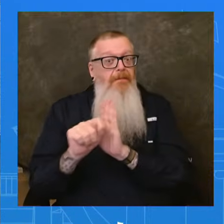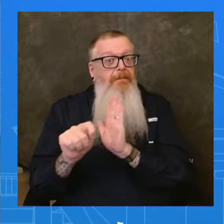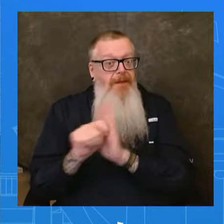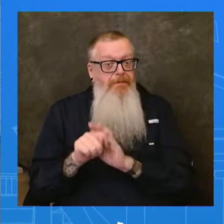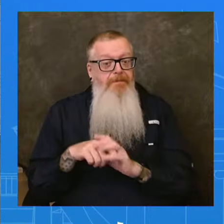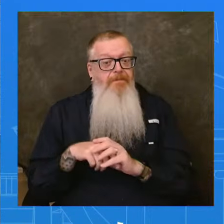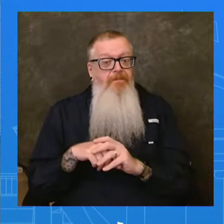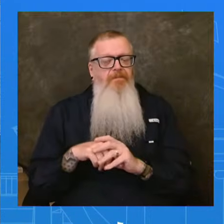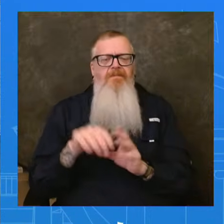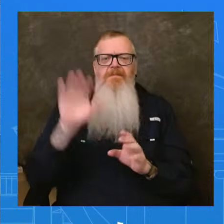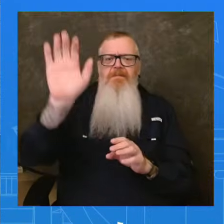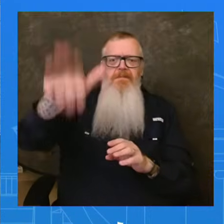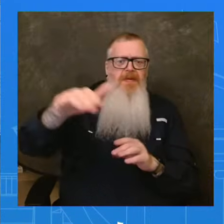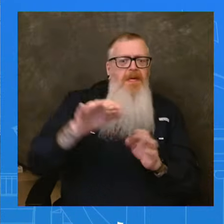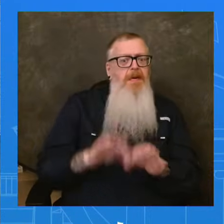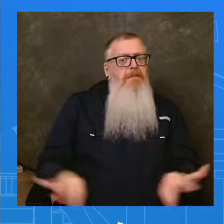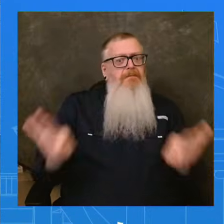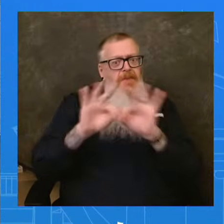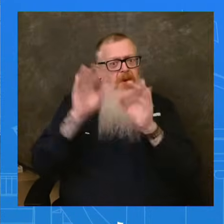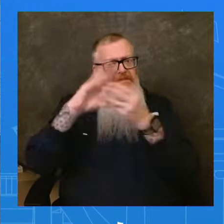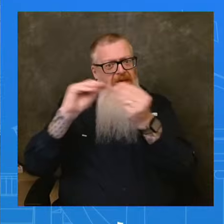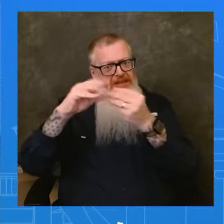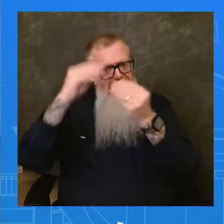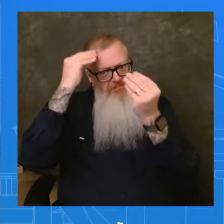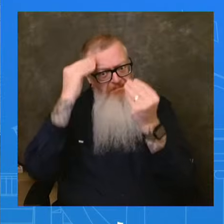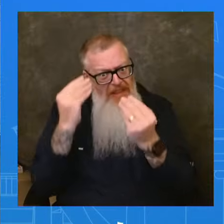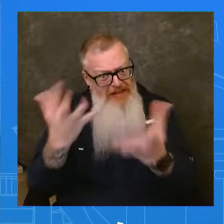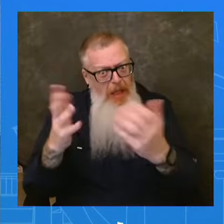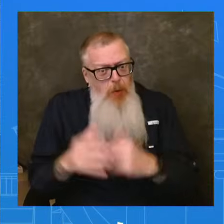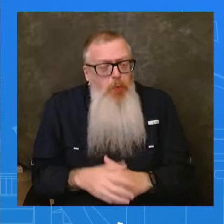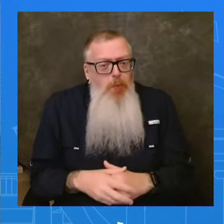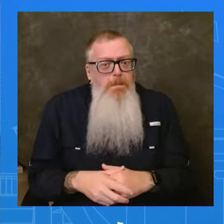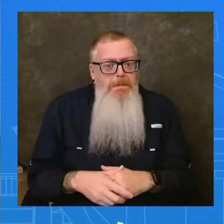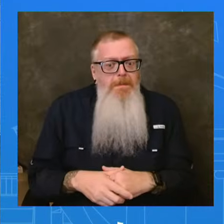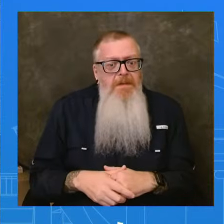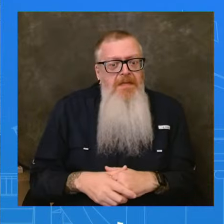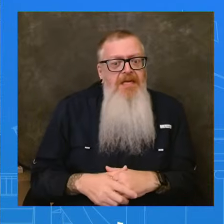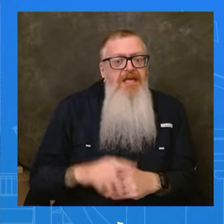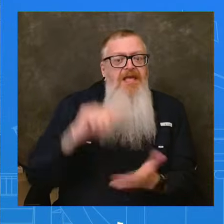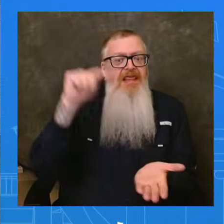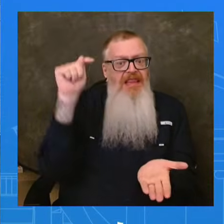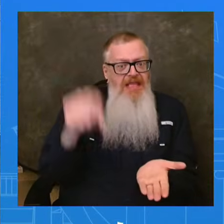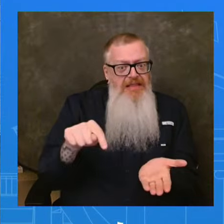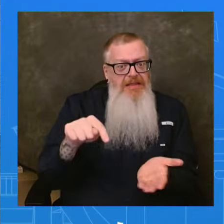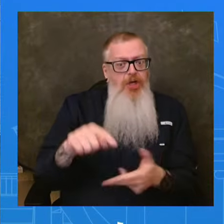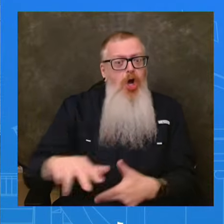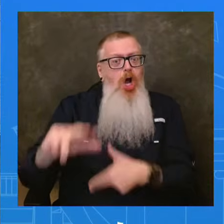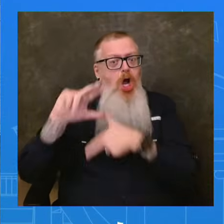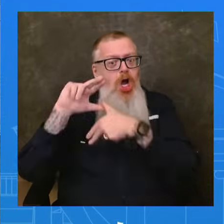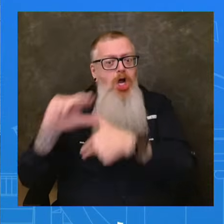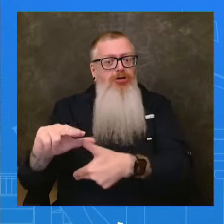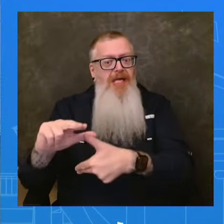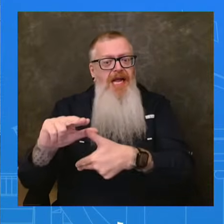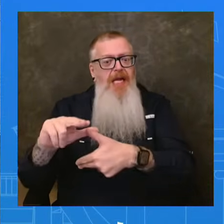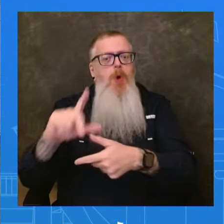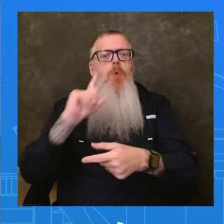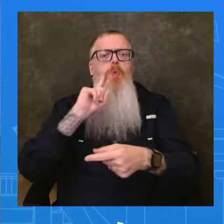This is going to be a catastrophic storm. It is going to be a potentially deadly storm.